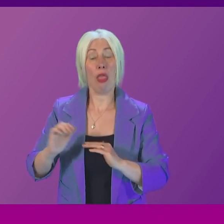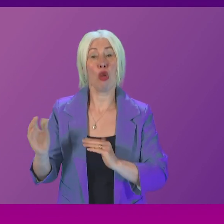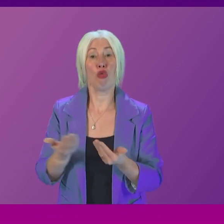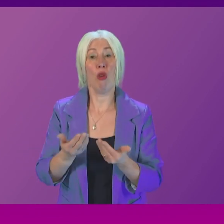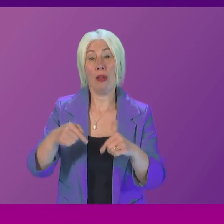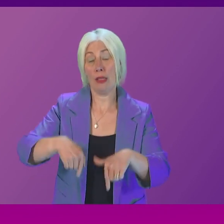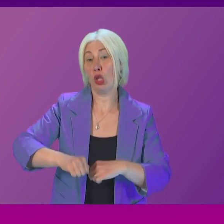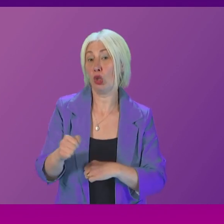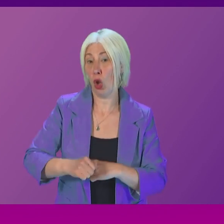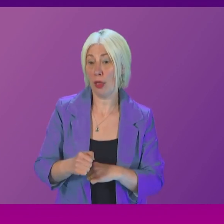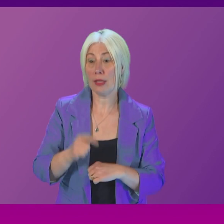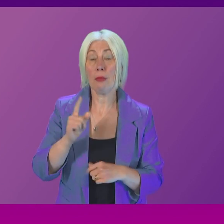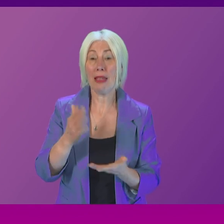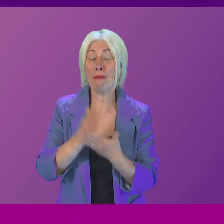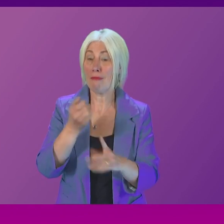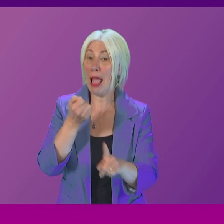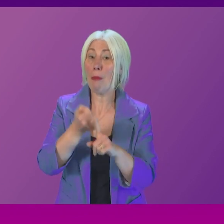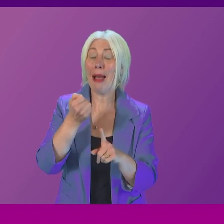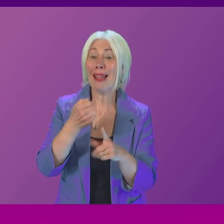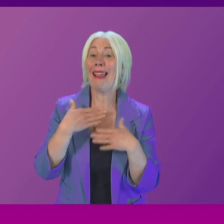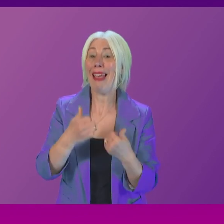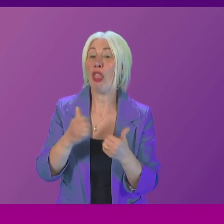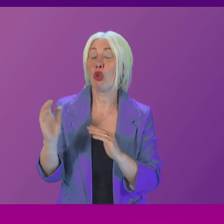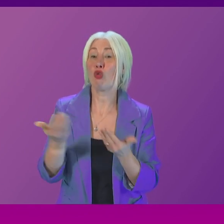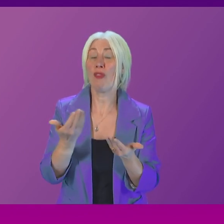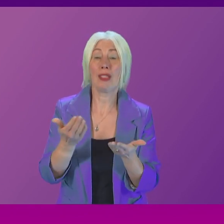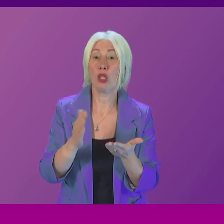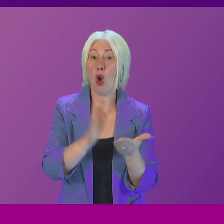but the pandemic has clearly impacted on health services right across the UK.